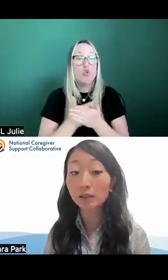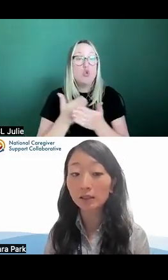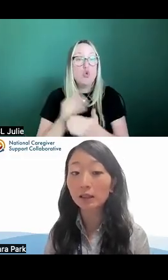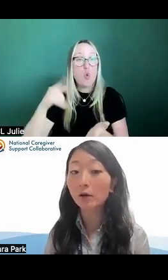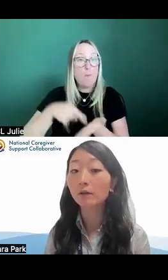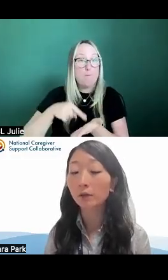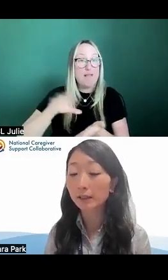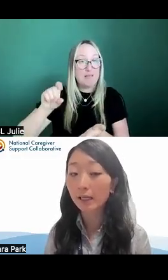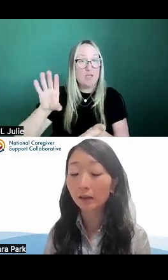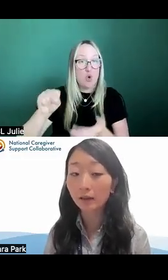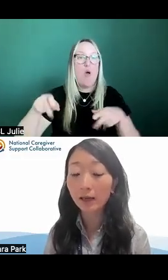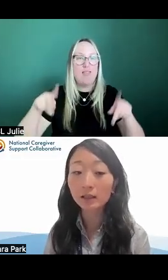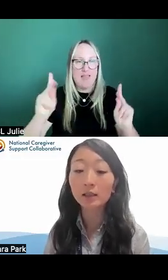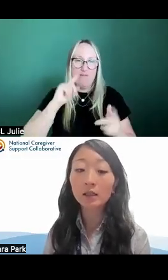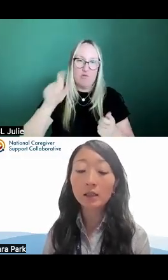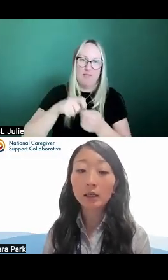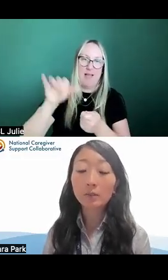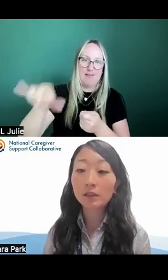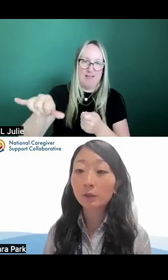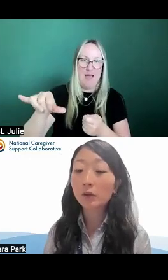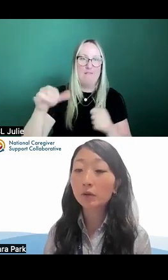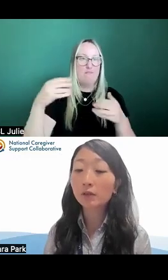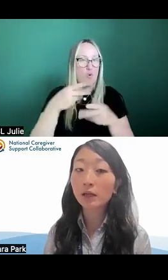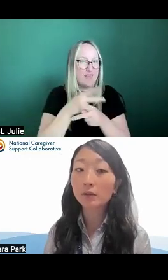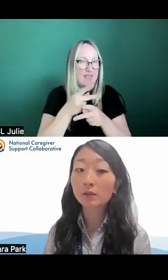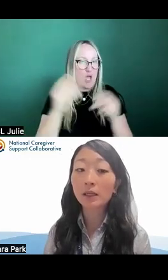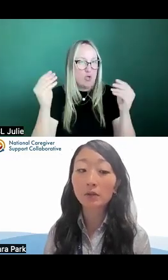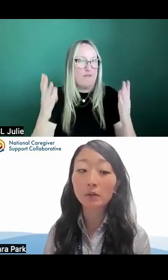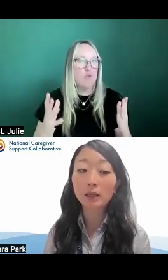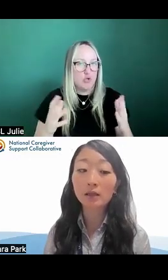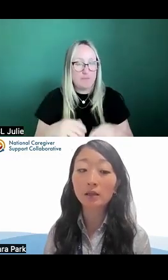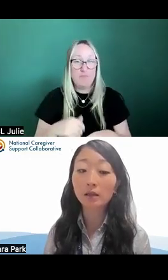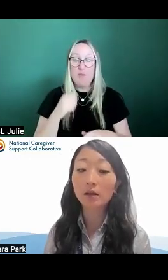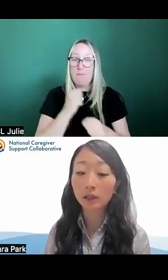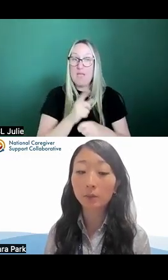does allow for exactly that. There are some codes around making sure that the healthcare